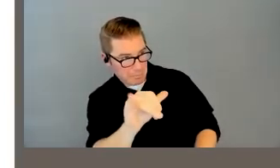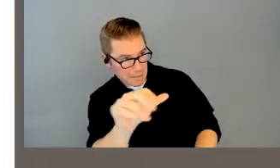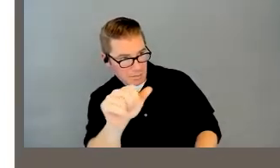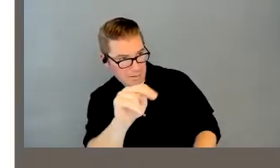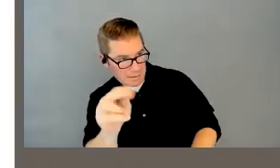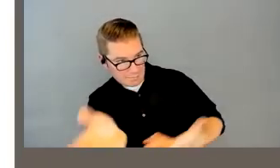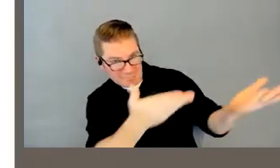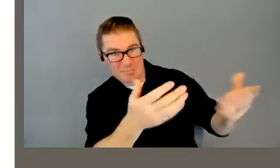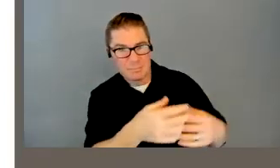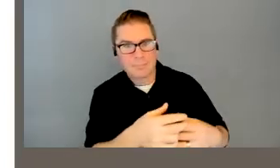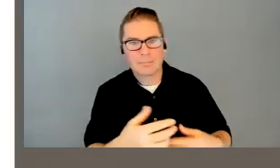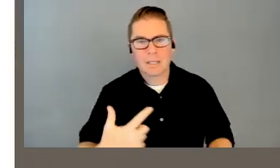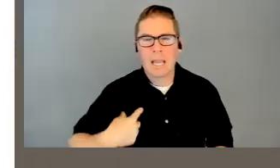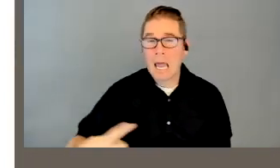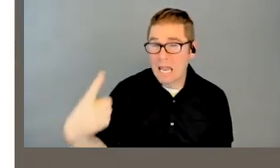I think mine might be a different article.